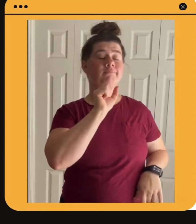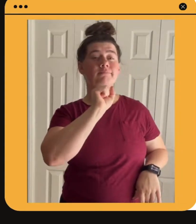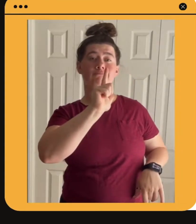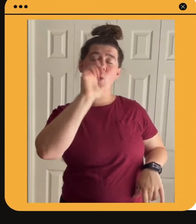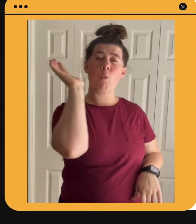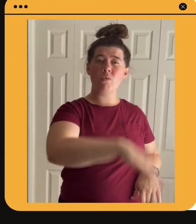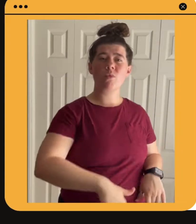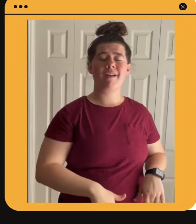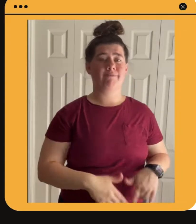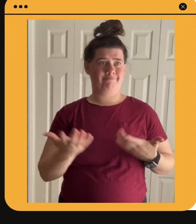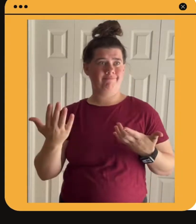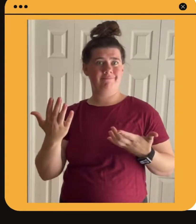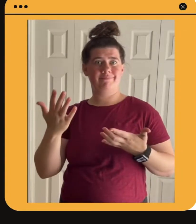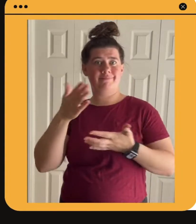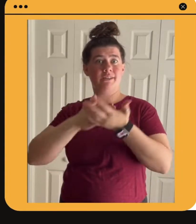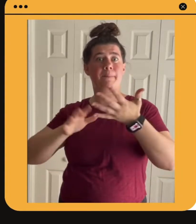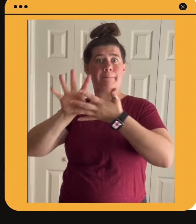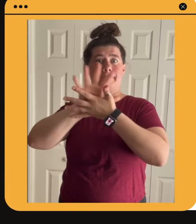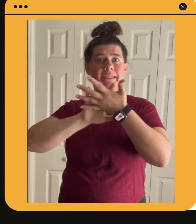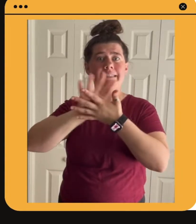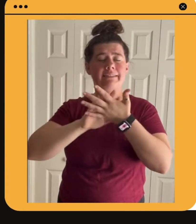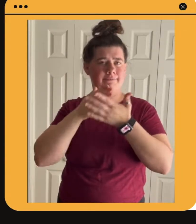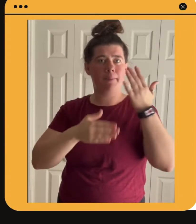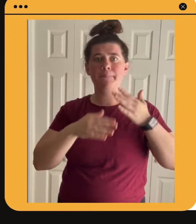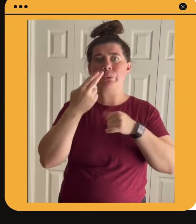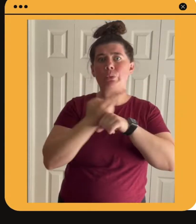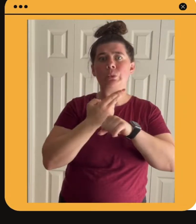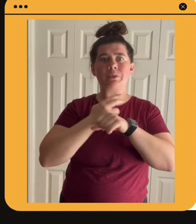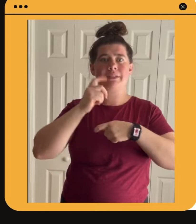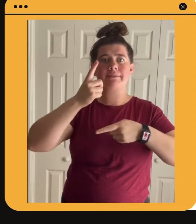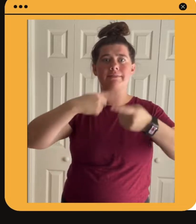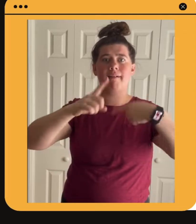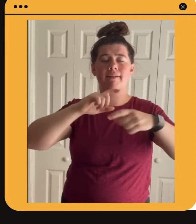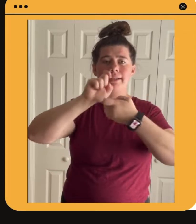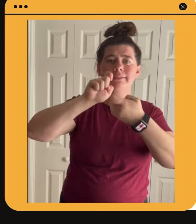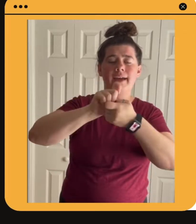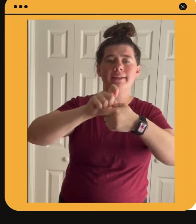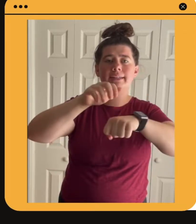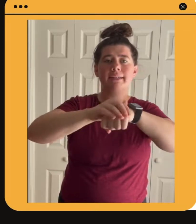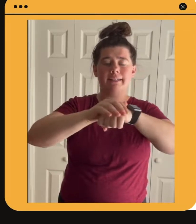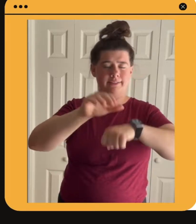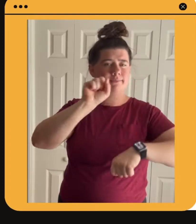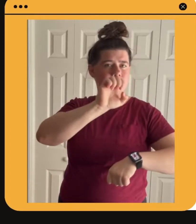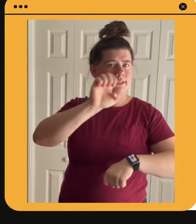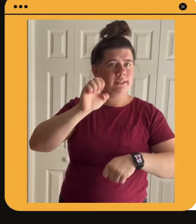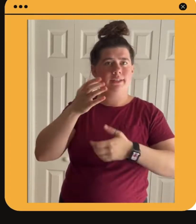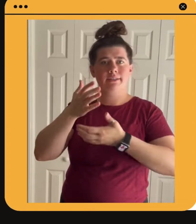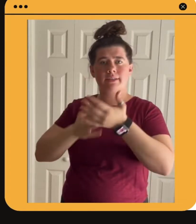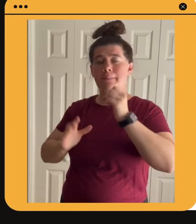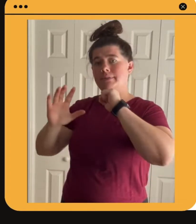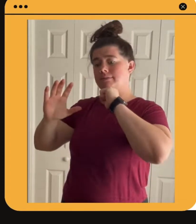don't use their voice and they use ASL all the way some use a mixture, some signed exact English, or see